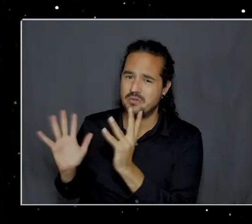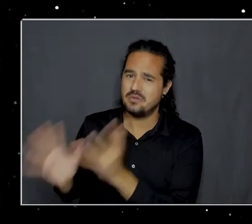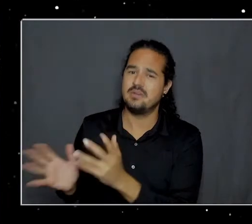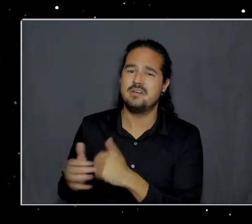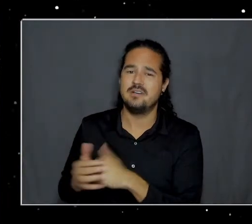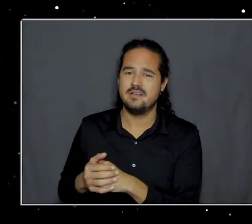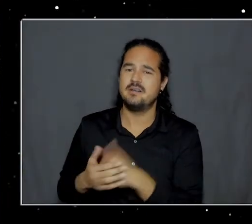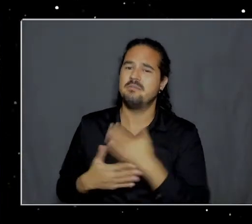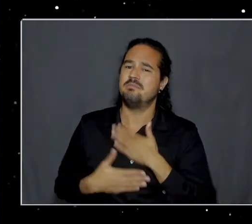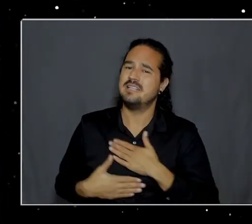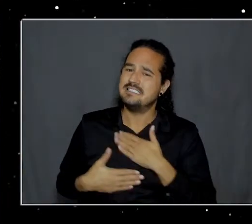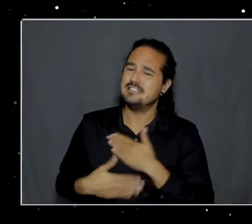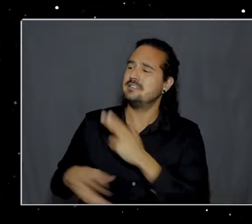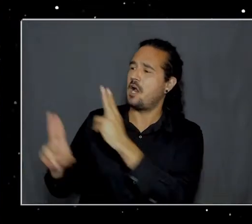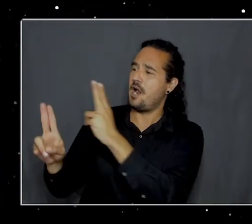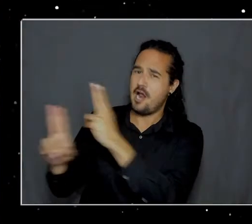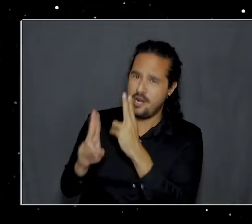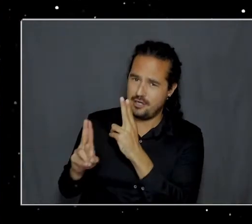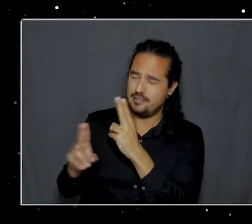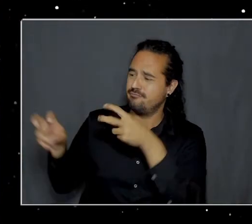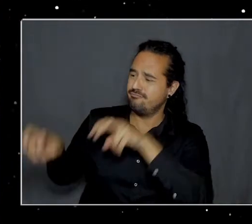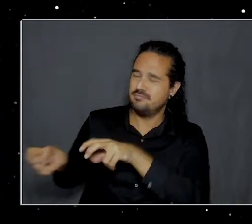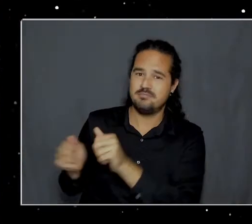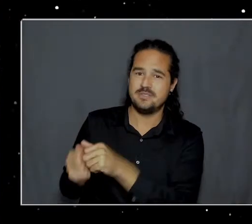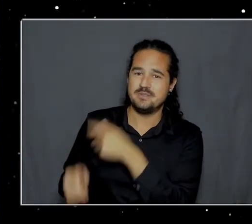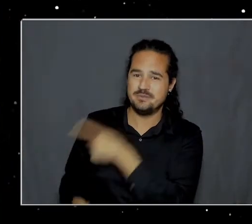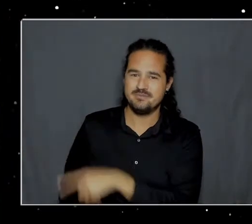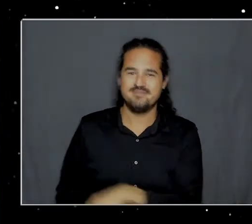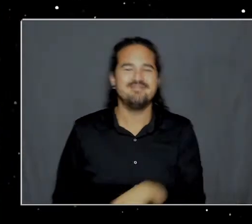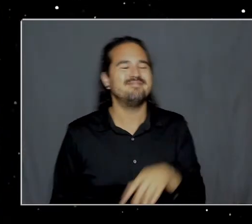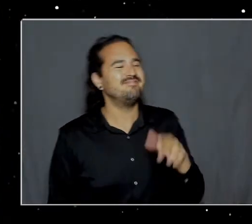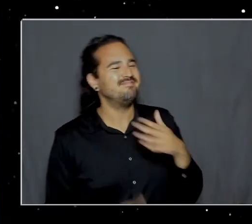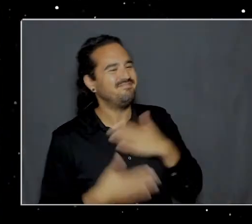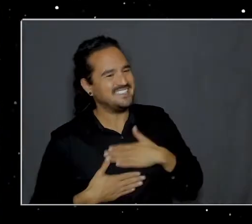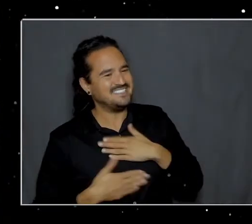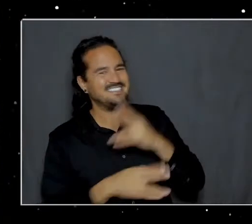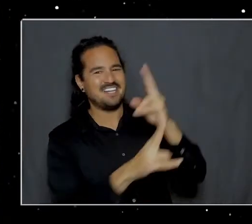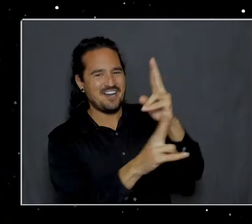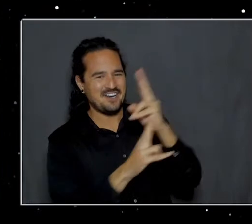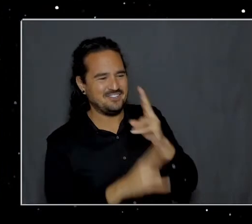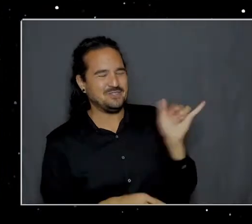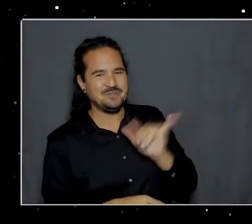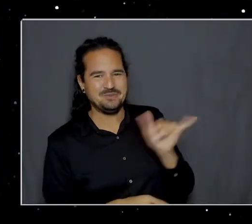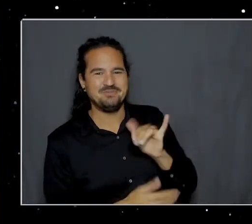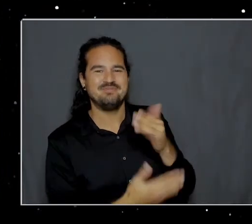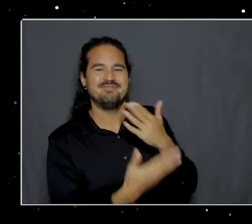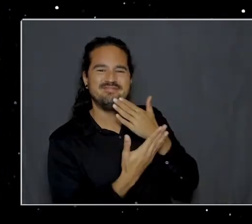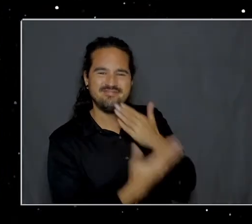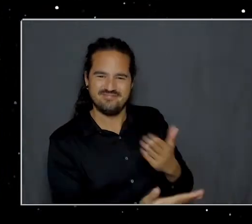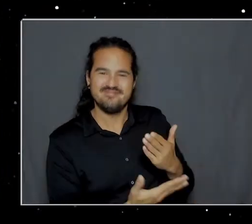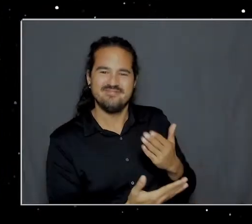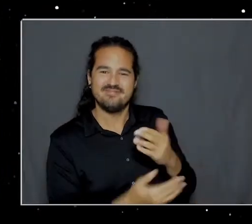HAS BEEN A TOTAL PLEASURE AND HONOR, THANK YOU. JOHN A. POWELL: THE PLEASURE AND HONOR HAS BEEN ALL MINE.